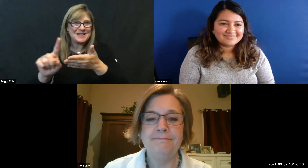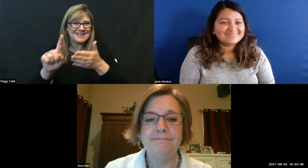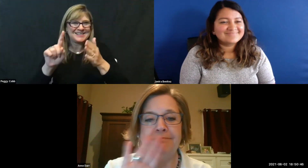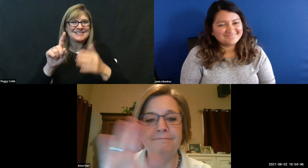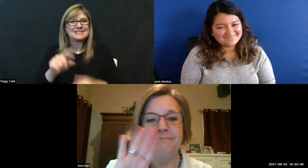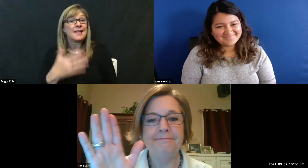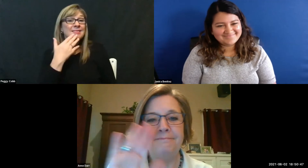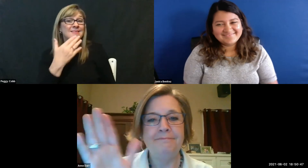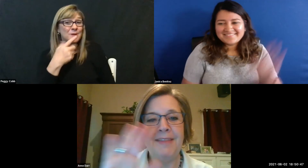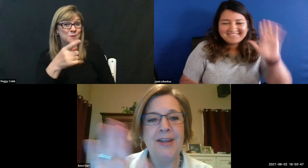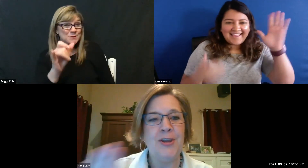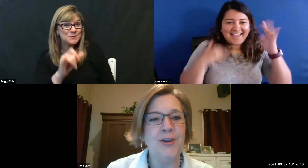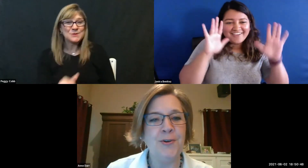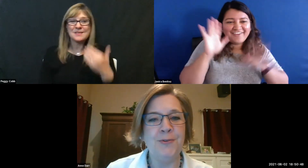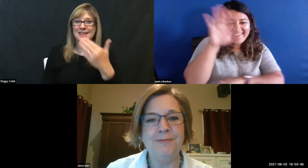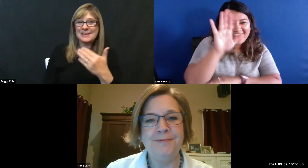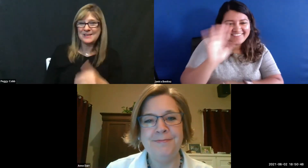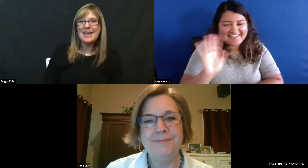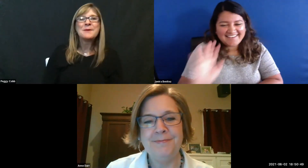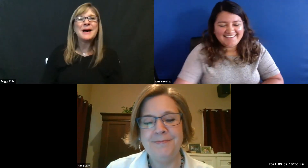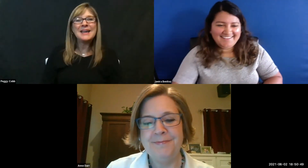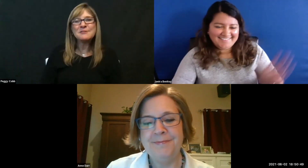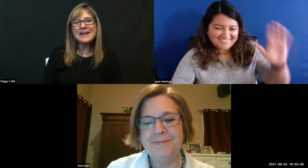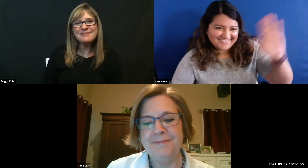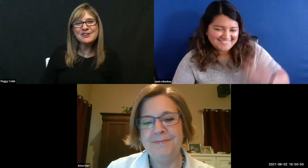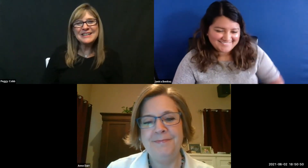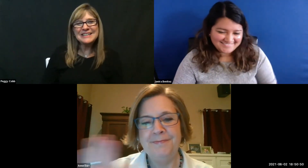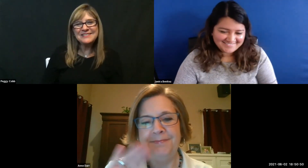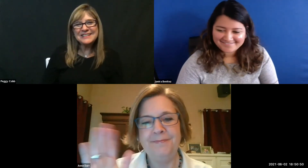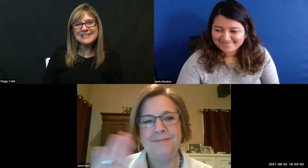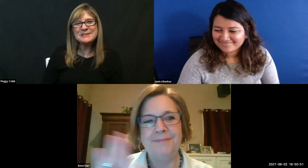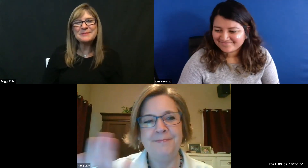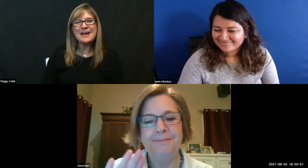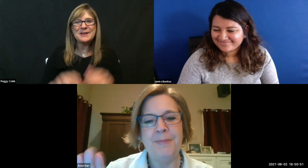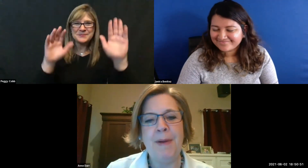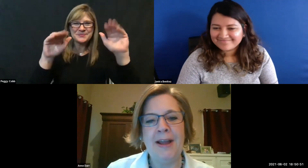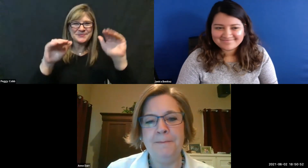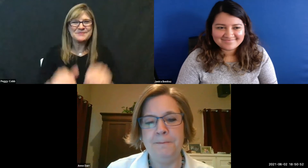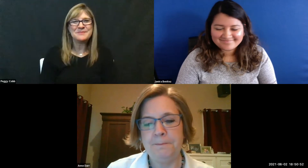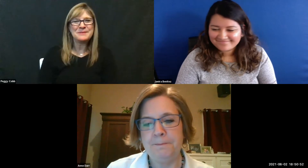Marsha: Thank you, you too. Thank you. Bye everybody, have a great evening. Bye. >> Bye-bye.